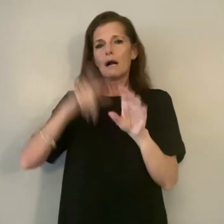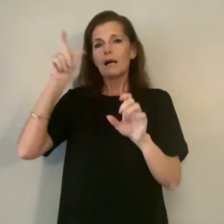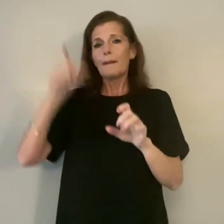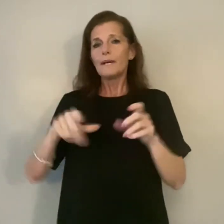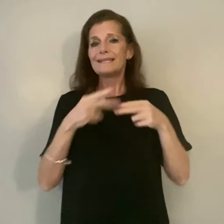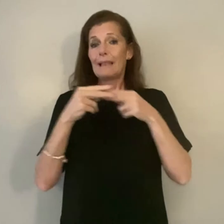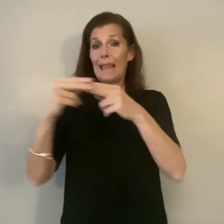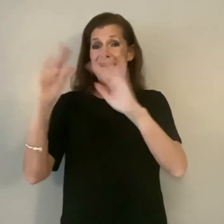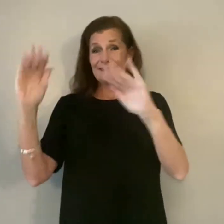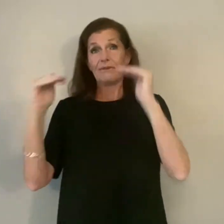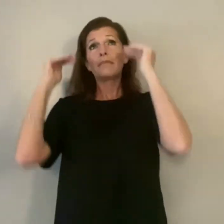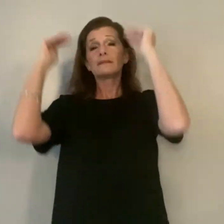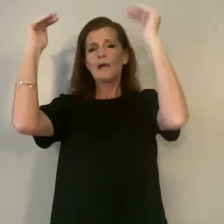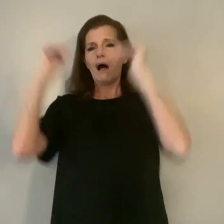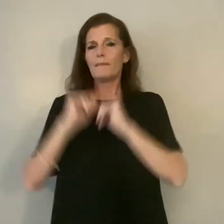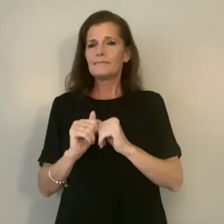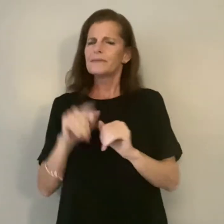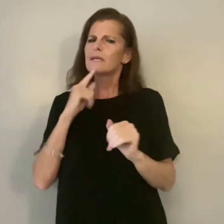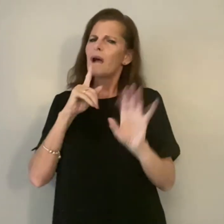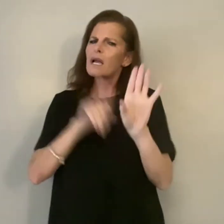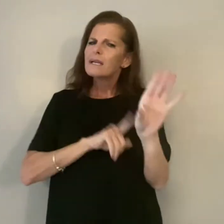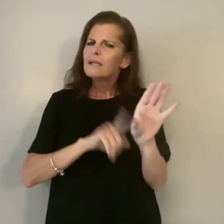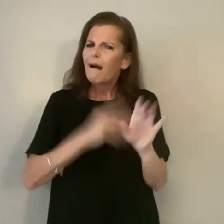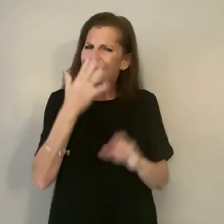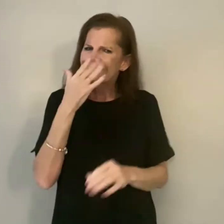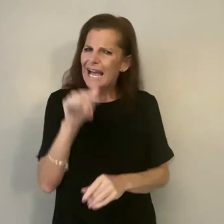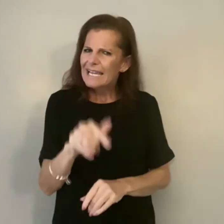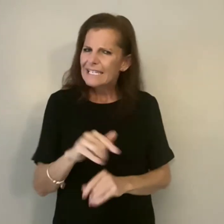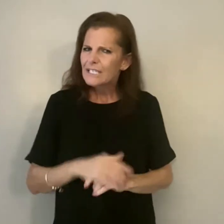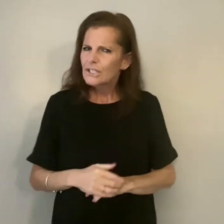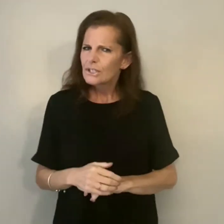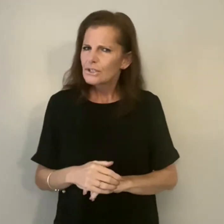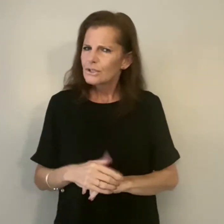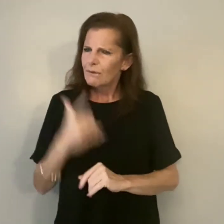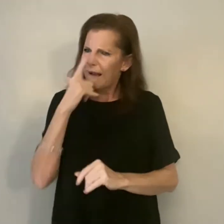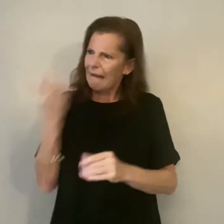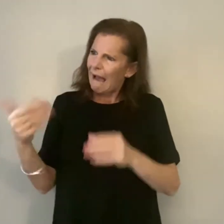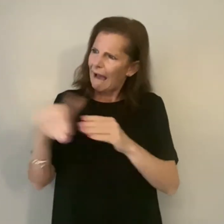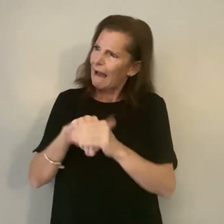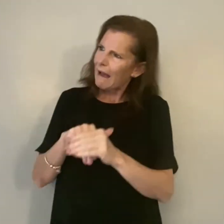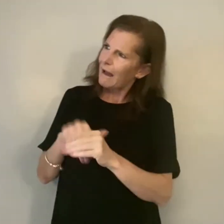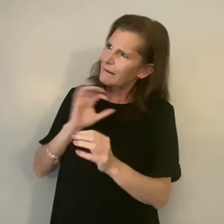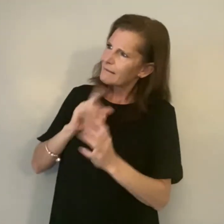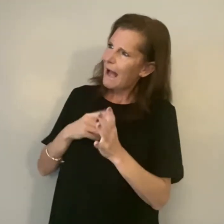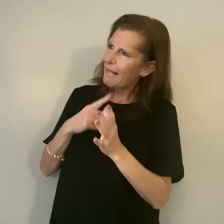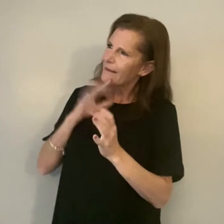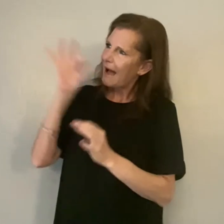at the highest level so to speak. What's the youngest age that you can be come trustee?